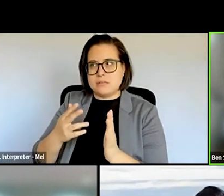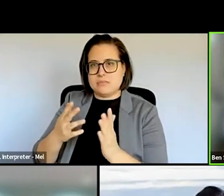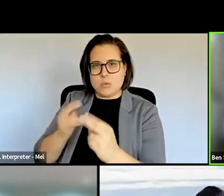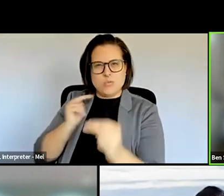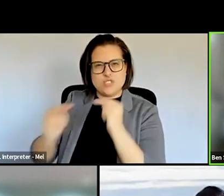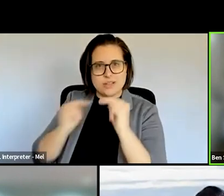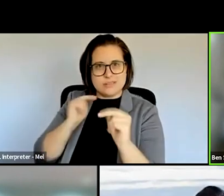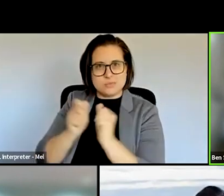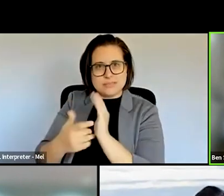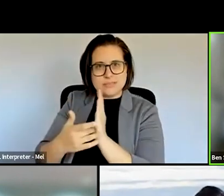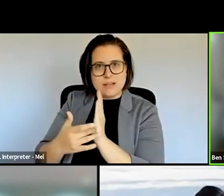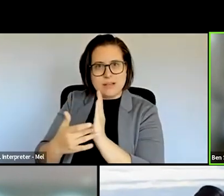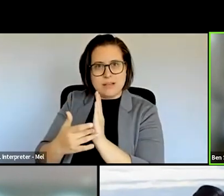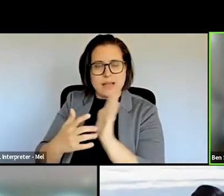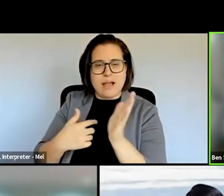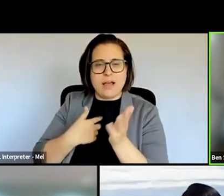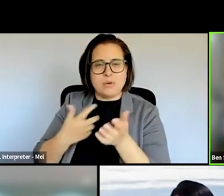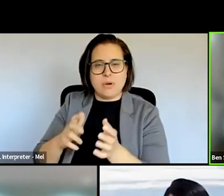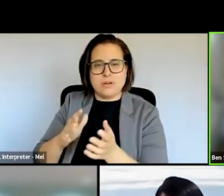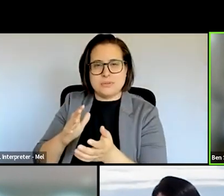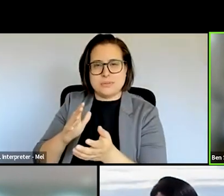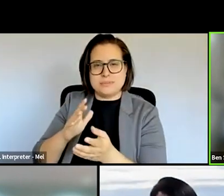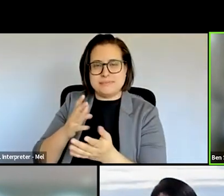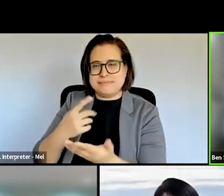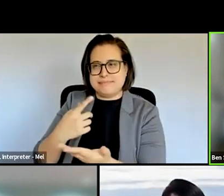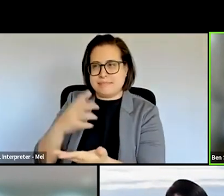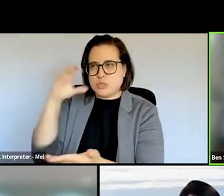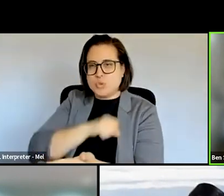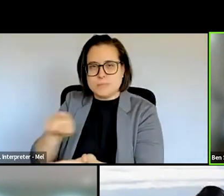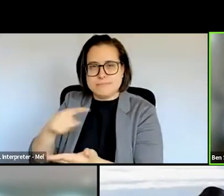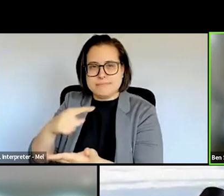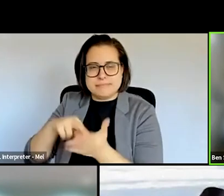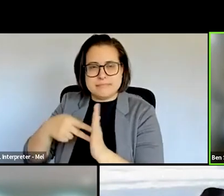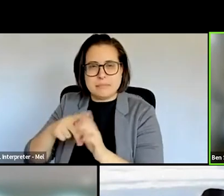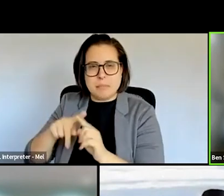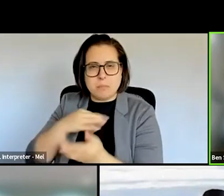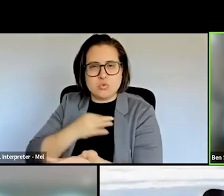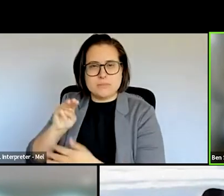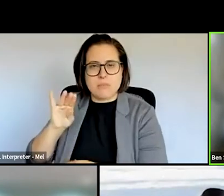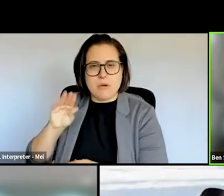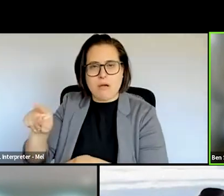So I don't mean to put any words in Monica's mouth but let me see what kind of response you might have to Ben's points.